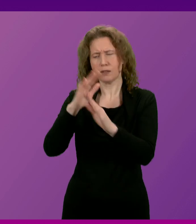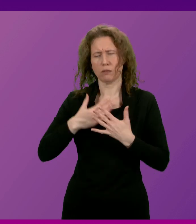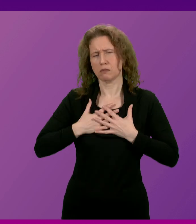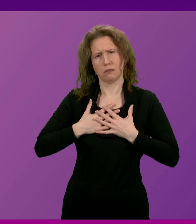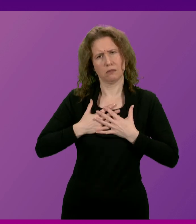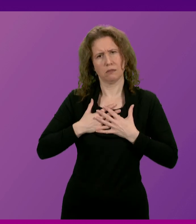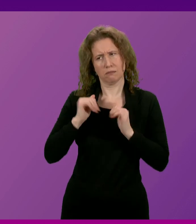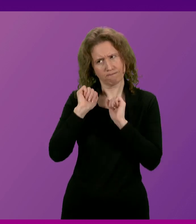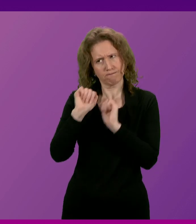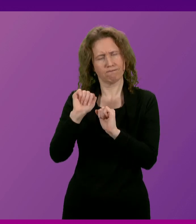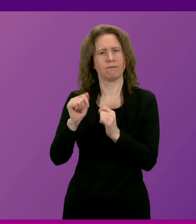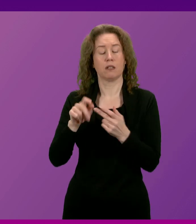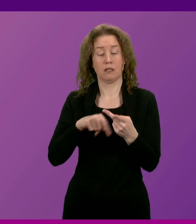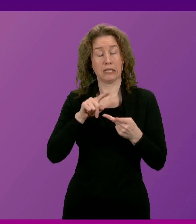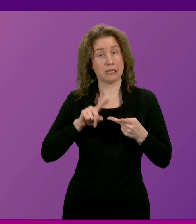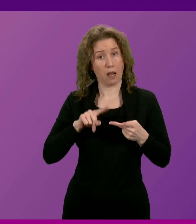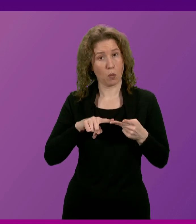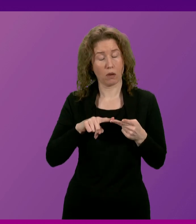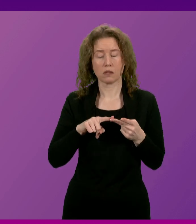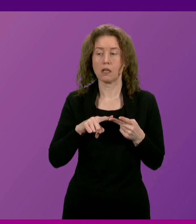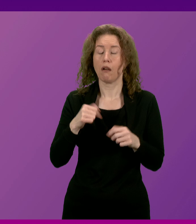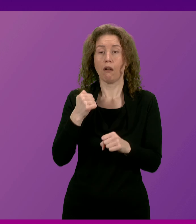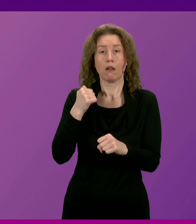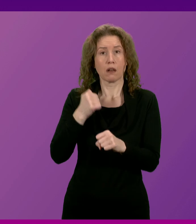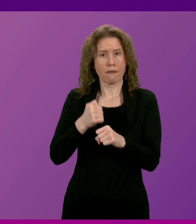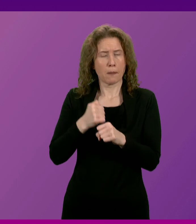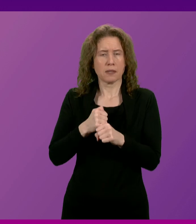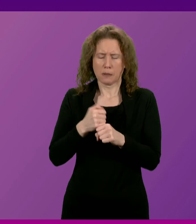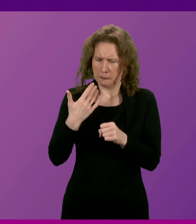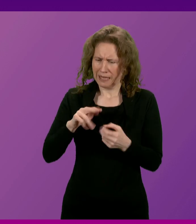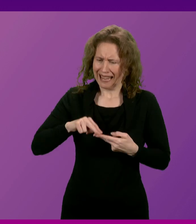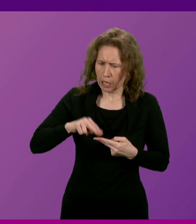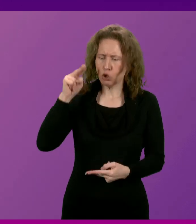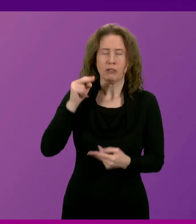My second point is that the Government has substantially increased resources